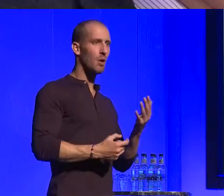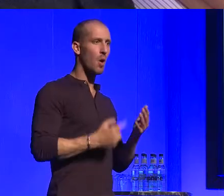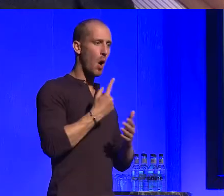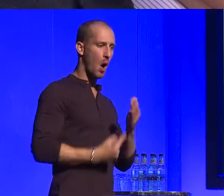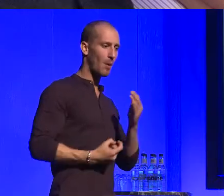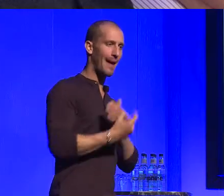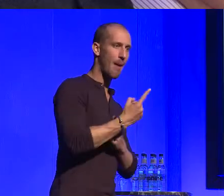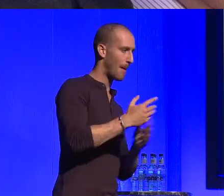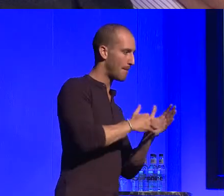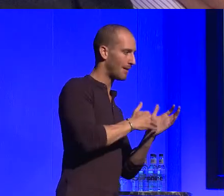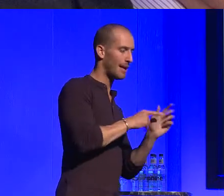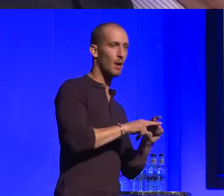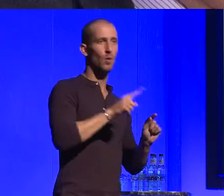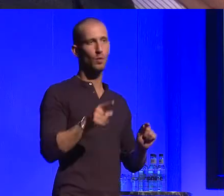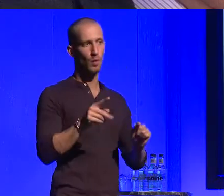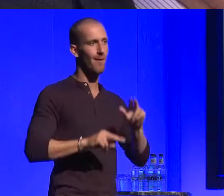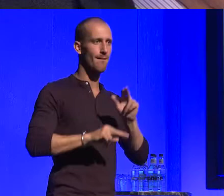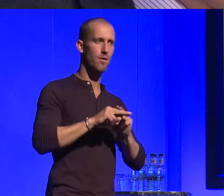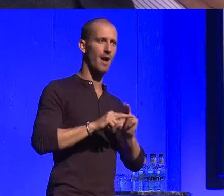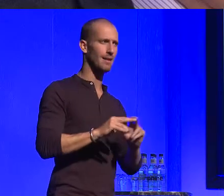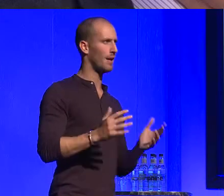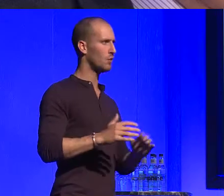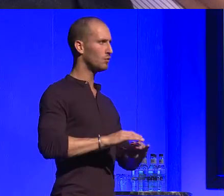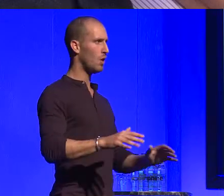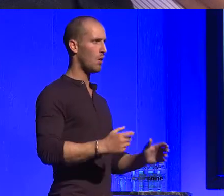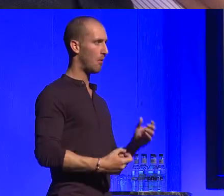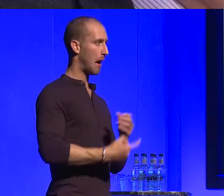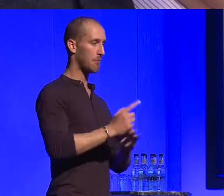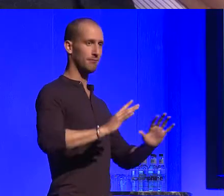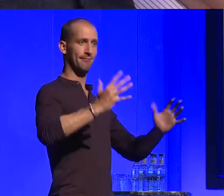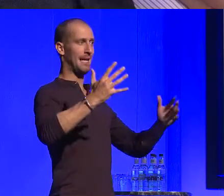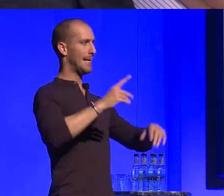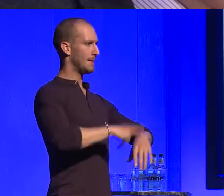So the really blindingly obvious thing is that if we were going to start to design a